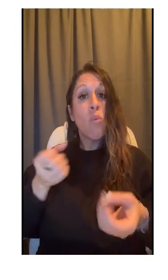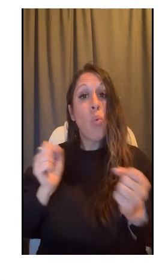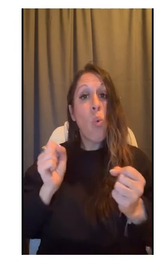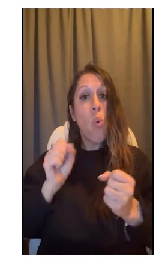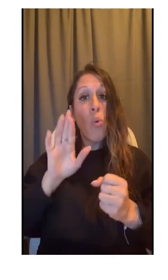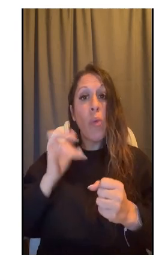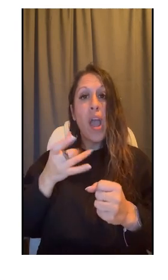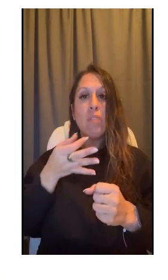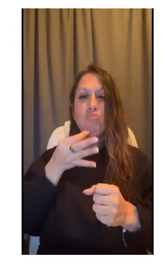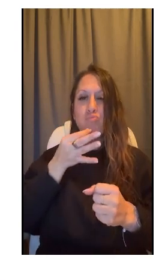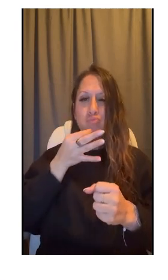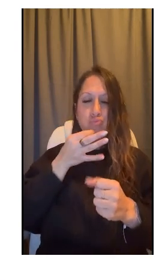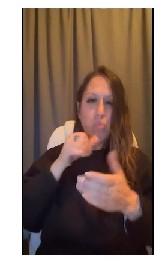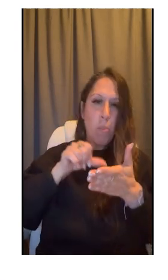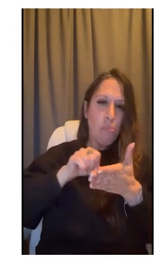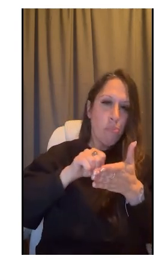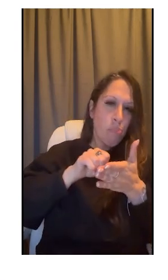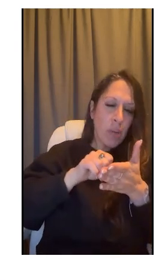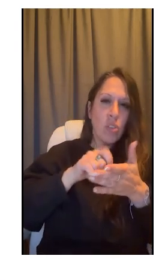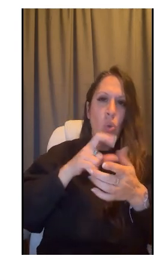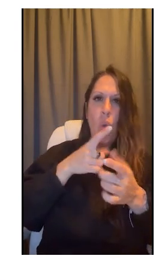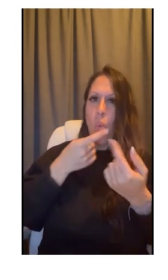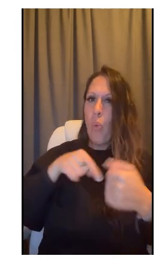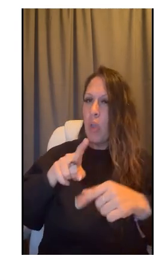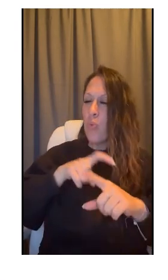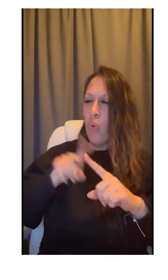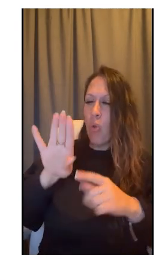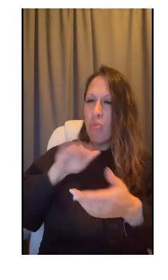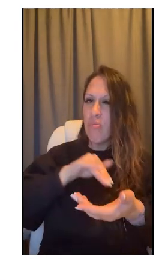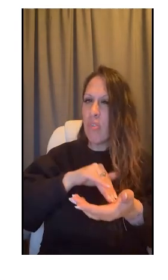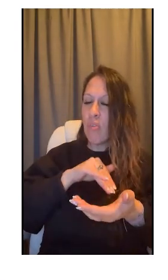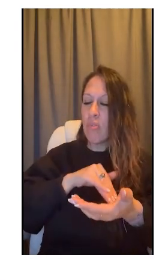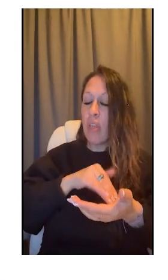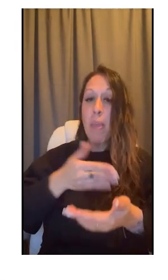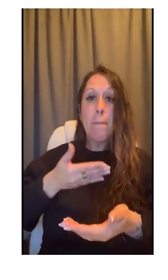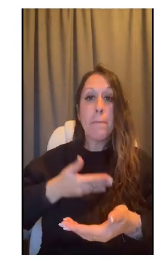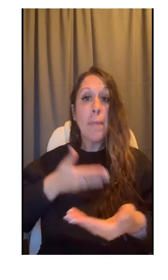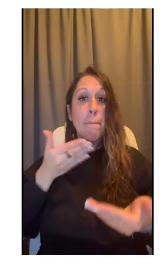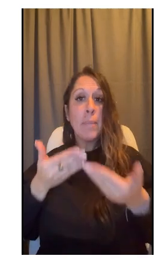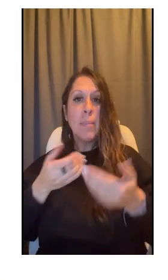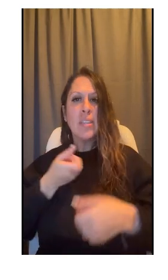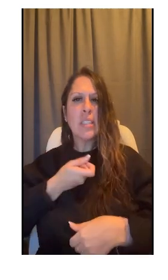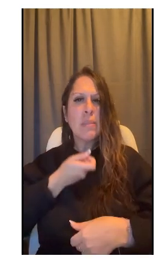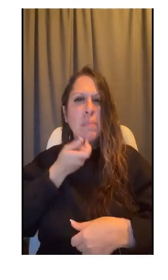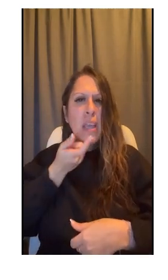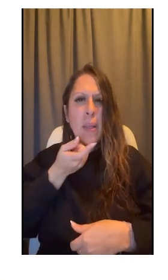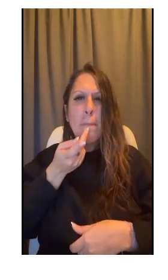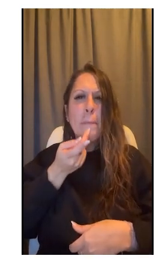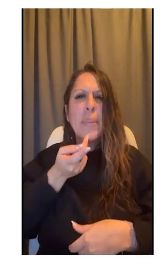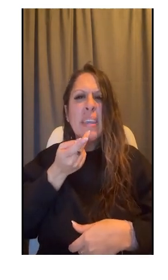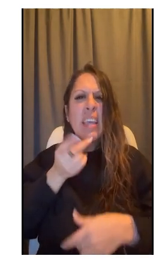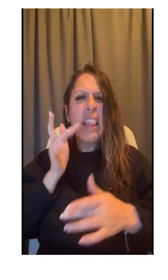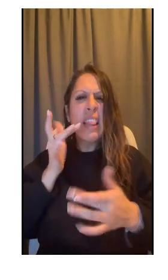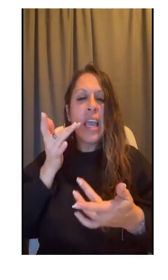with a cold washcloth while giving a call to your pediatrician. Your baby may also spit up some pink, which would be blood